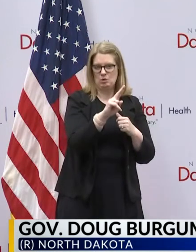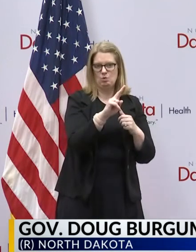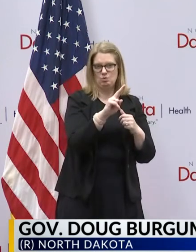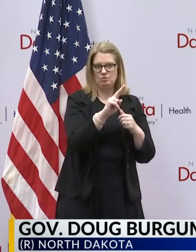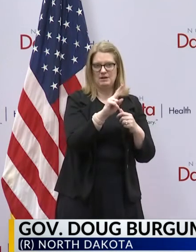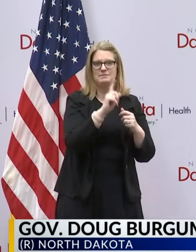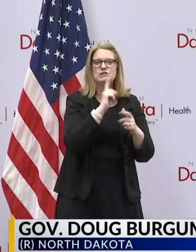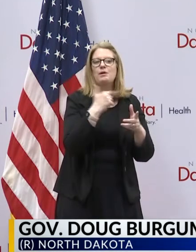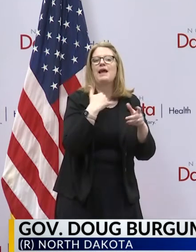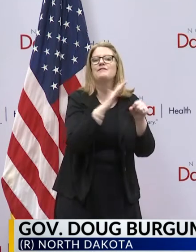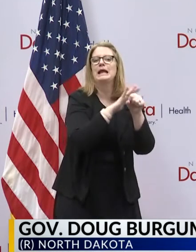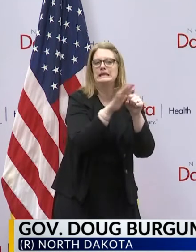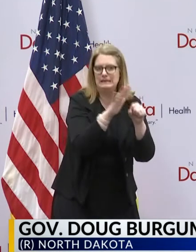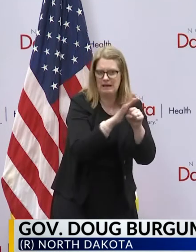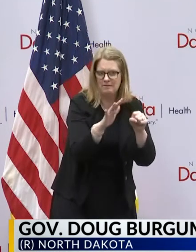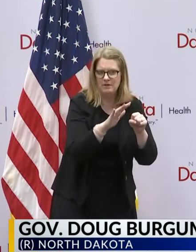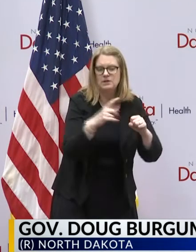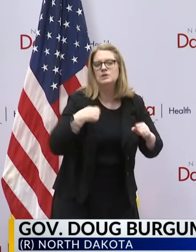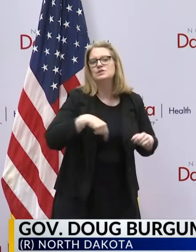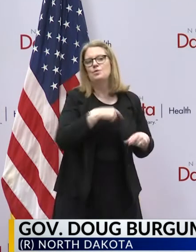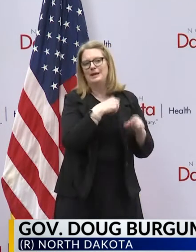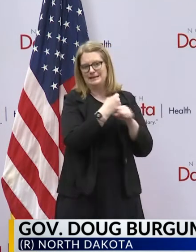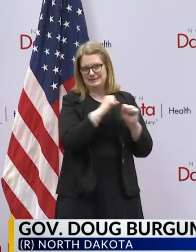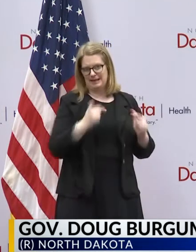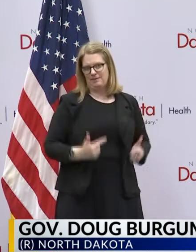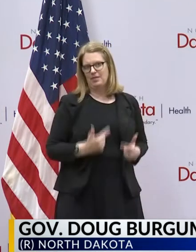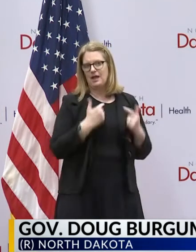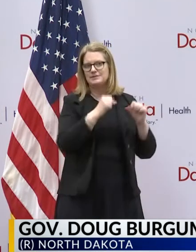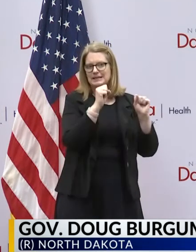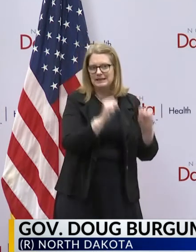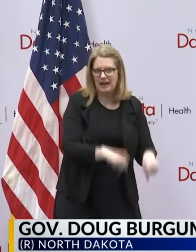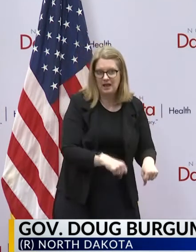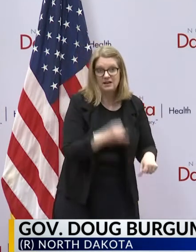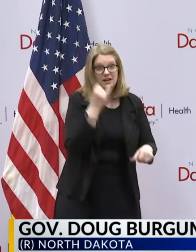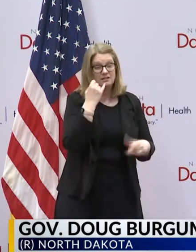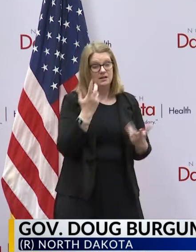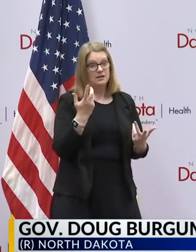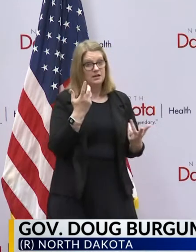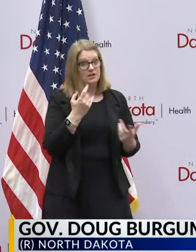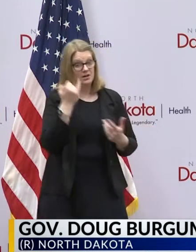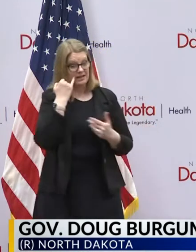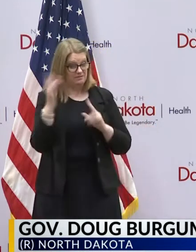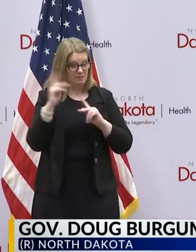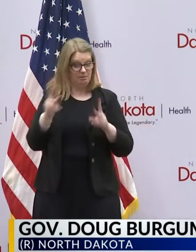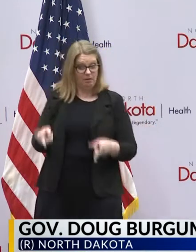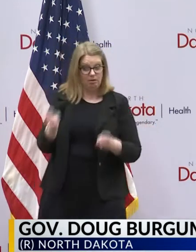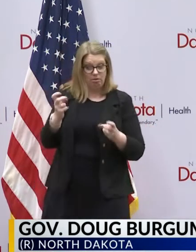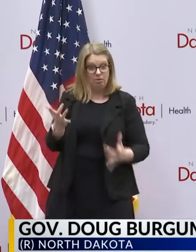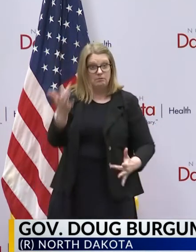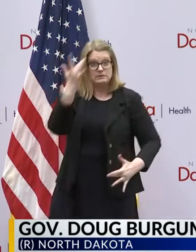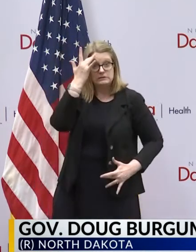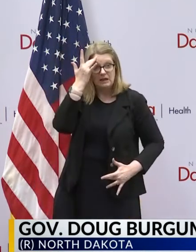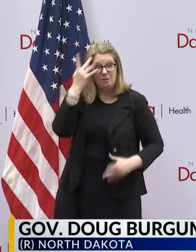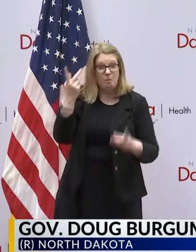THAT AT THE HIGHEST LEVELS, THE ICU LEVEL, TO MAKE SURE THAT WE CAN SAVE LIVES, IF PEOPLE BECOME EXTREMELY ILL.